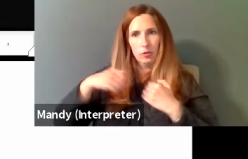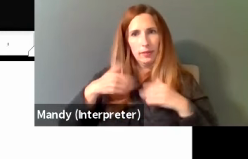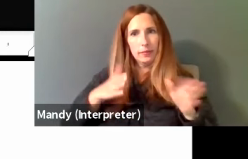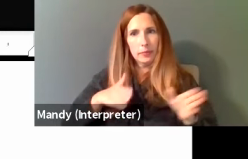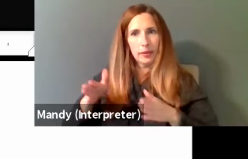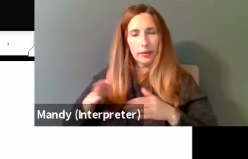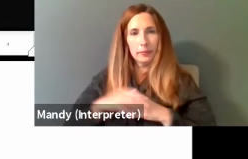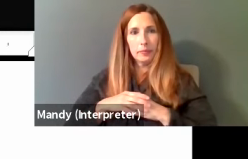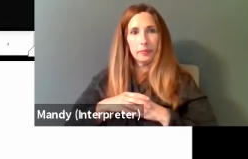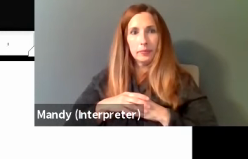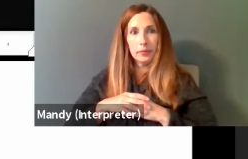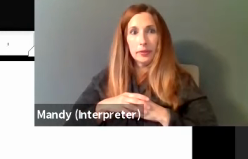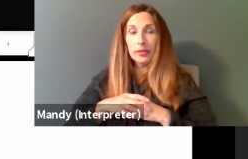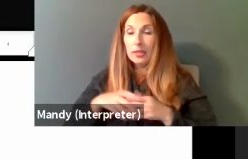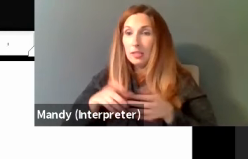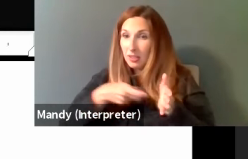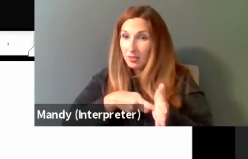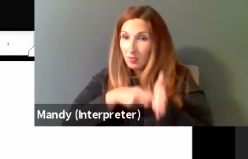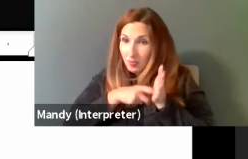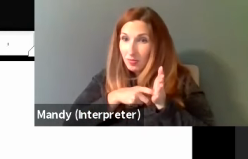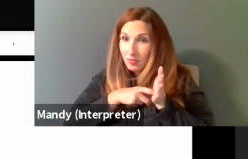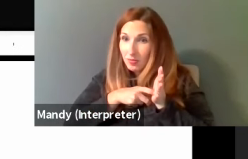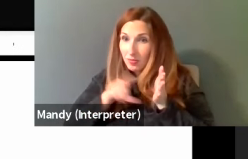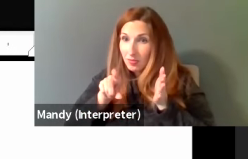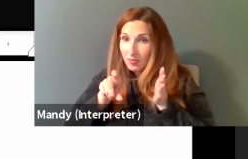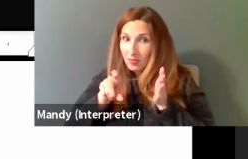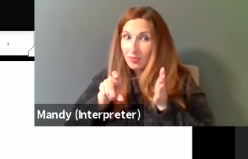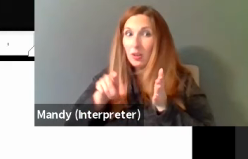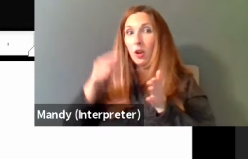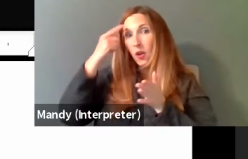Is it mandatory for those groups? It's considered mandatory